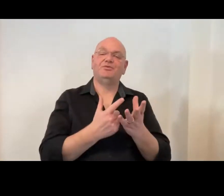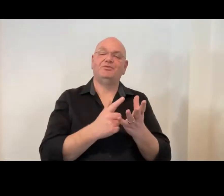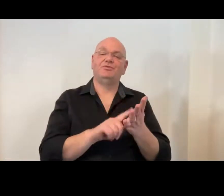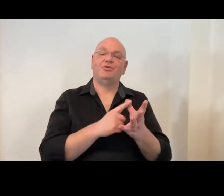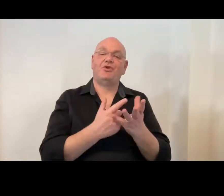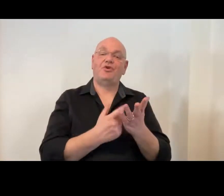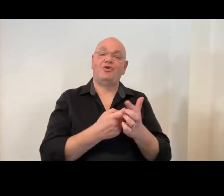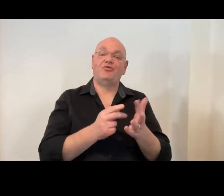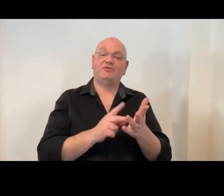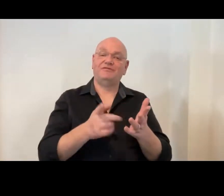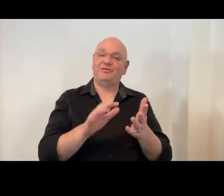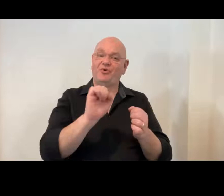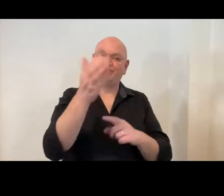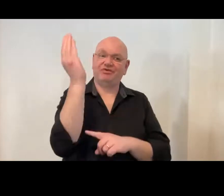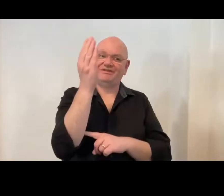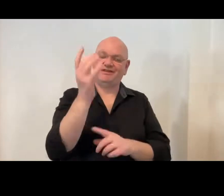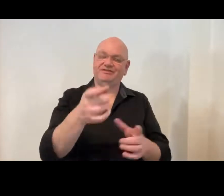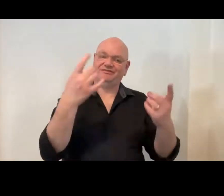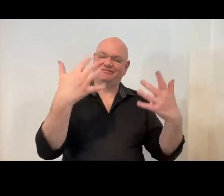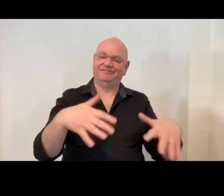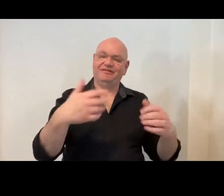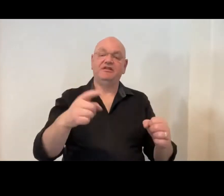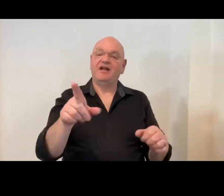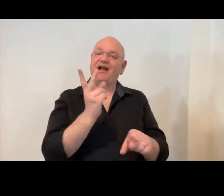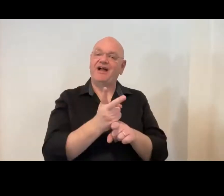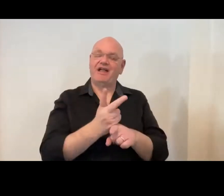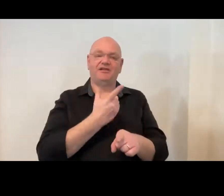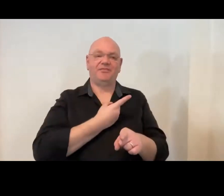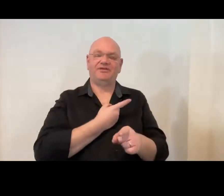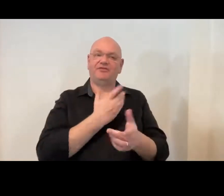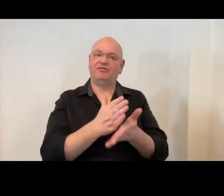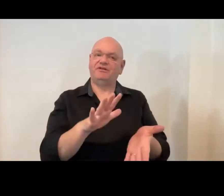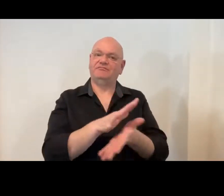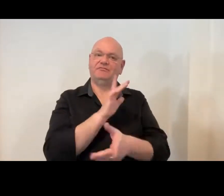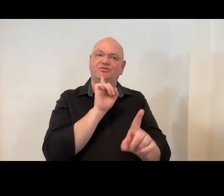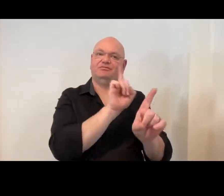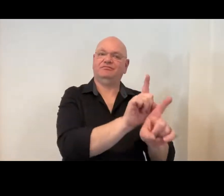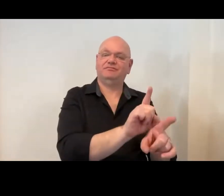The future really does look bright for Basildon. We have a great new programme director in place for the